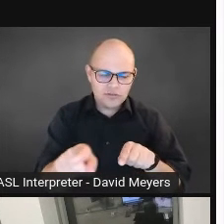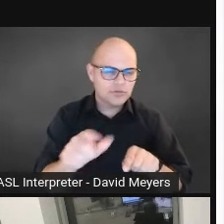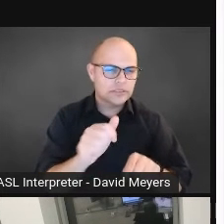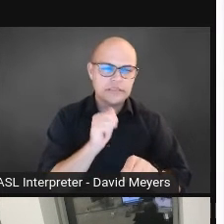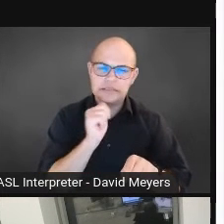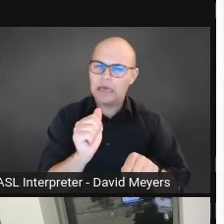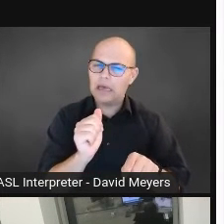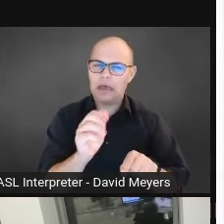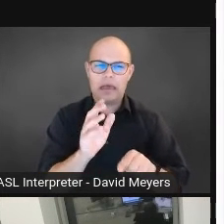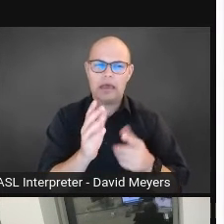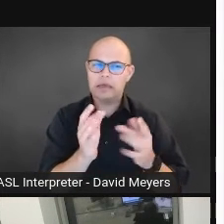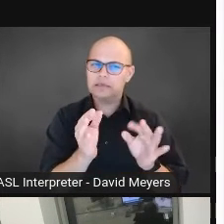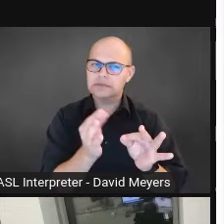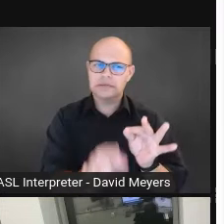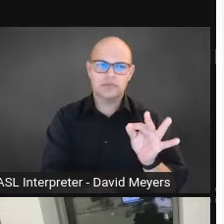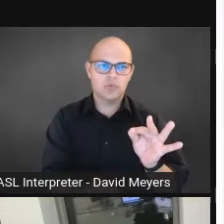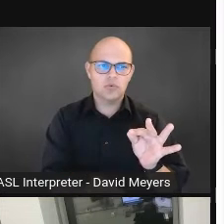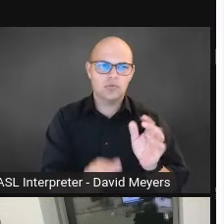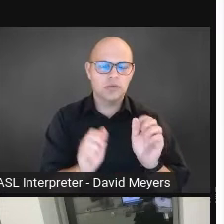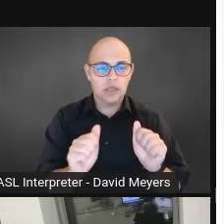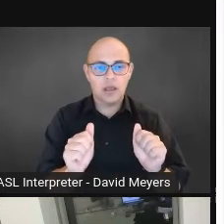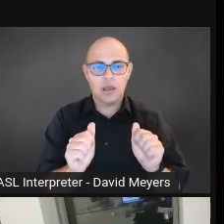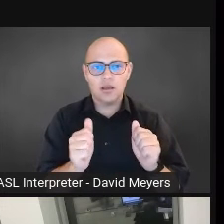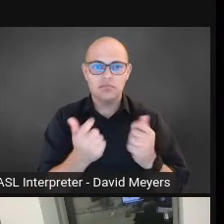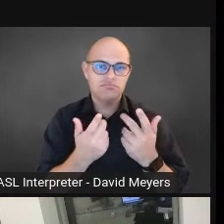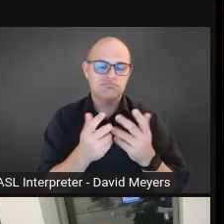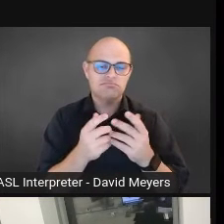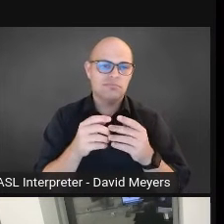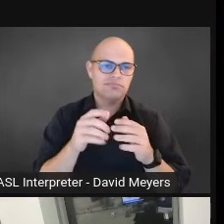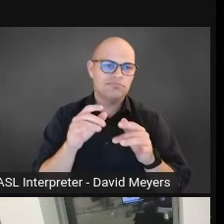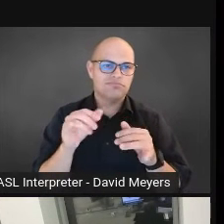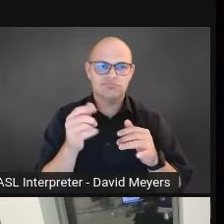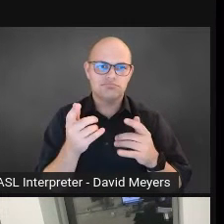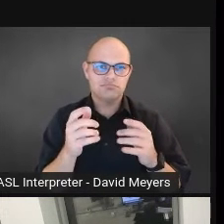You can also disable animations. You can increase contrast.